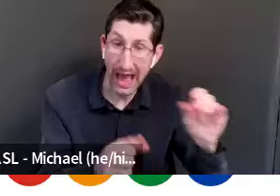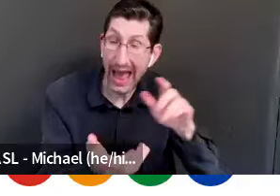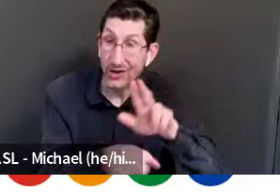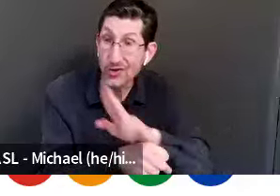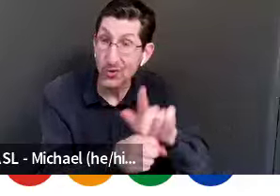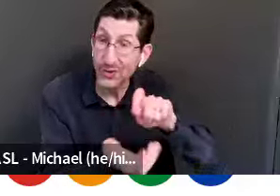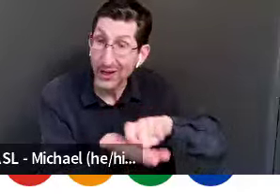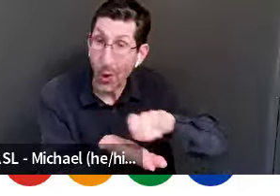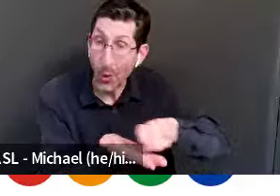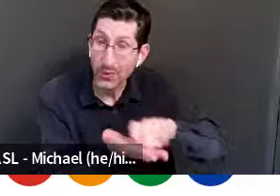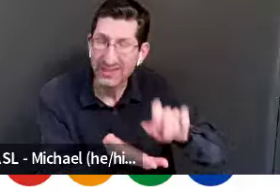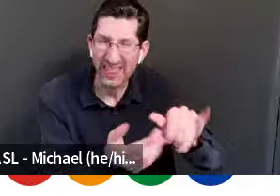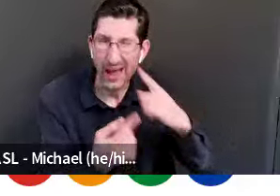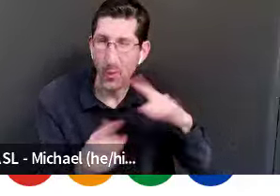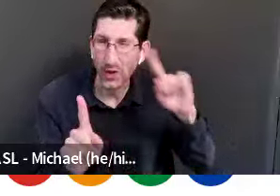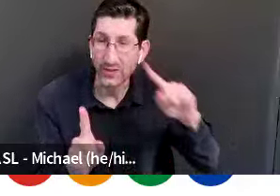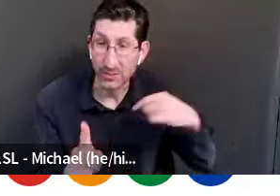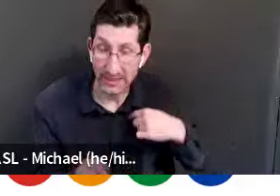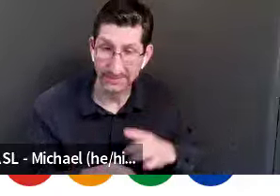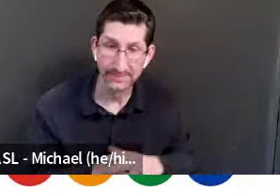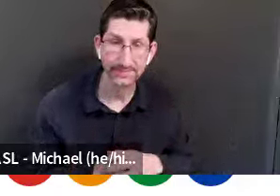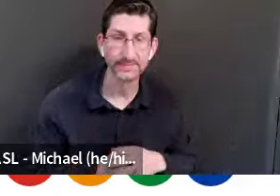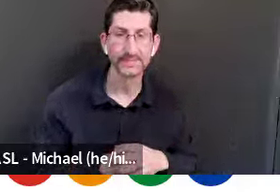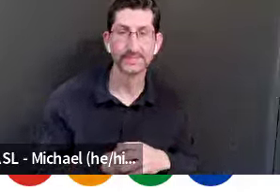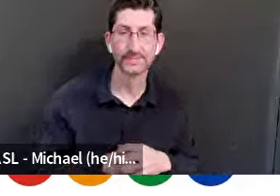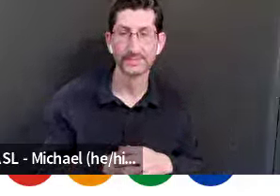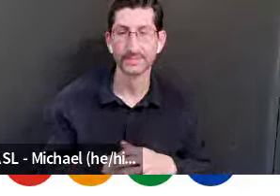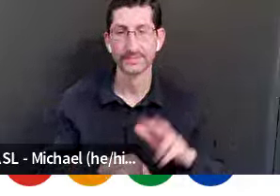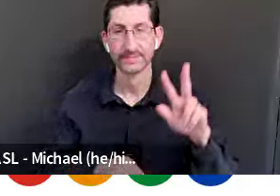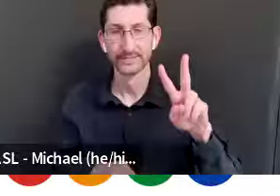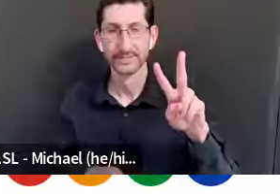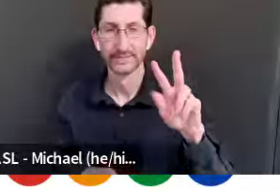NOTES WORKS FOR ME. VALERIE?